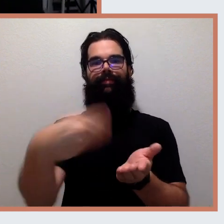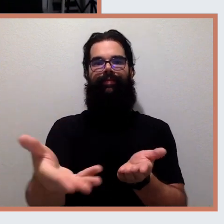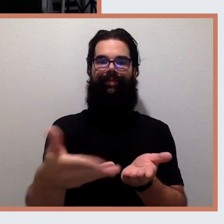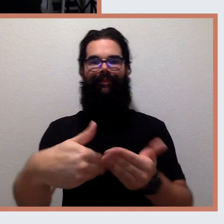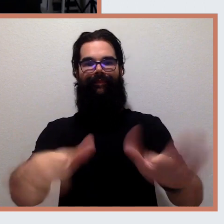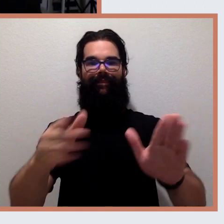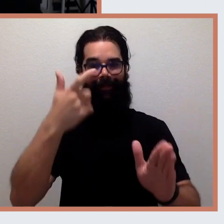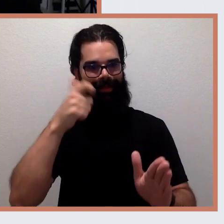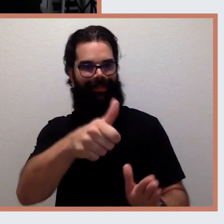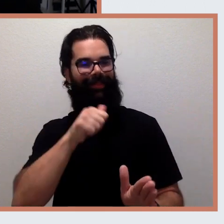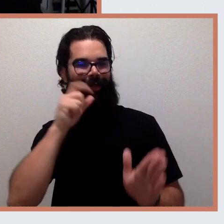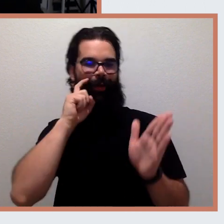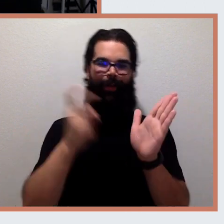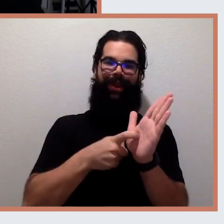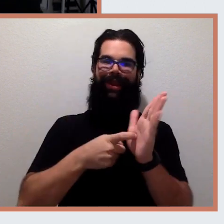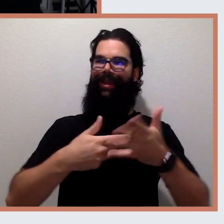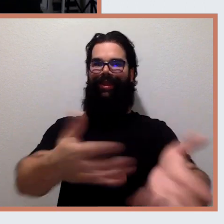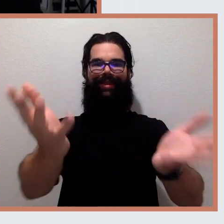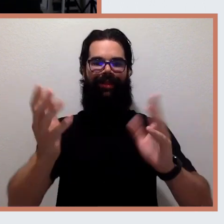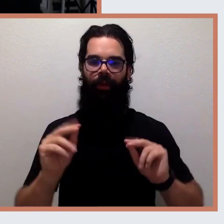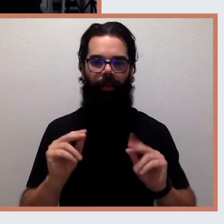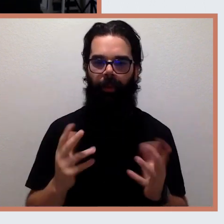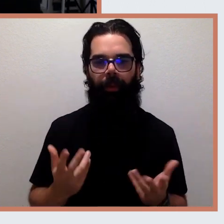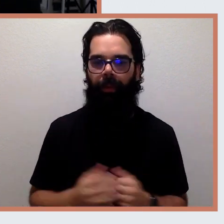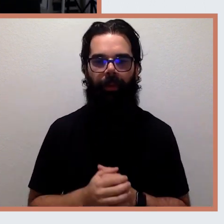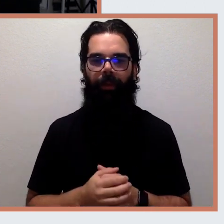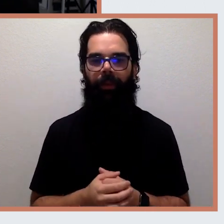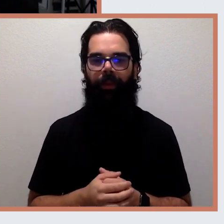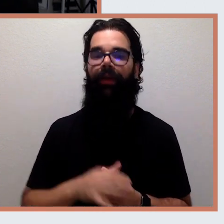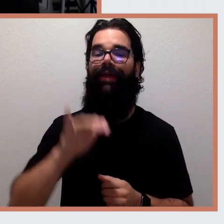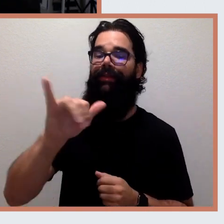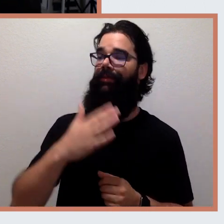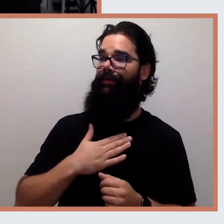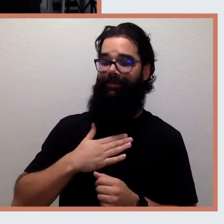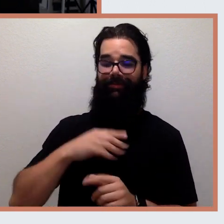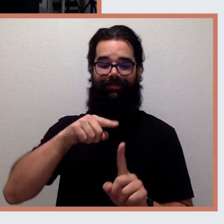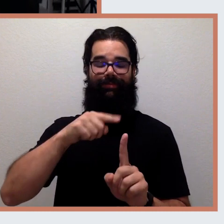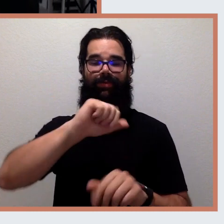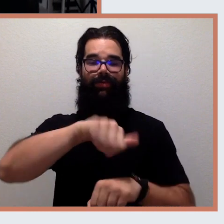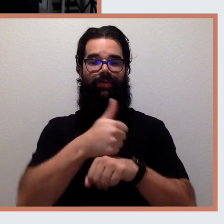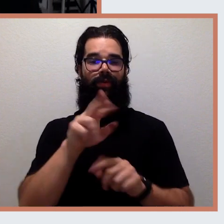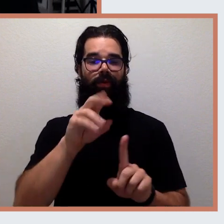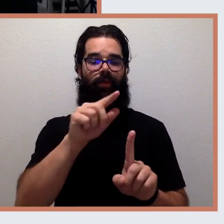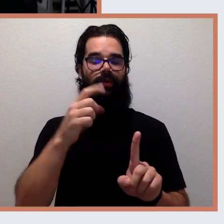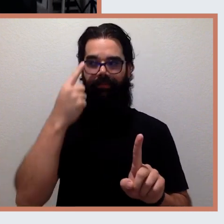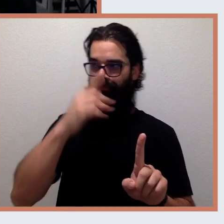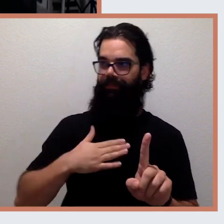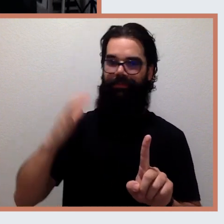They're not going to give you 30, 40 million for a name that households don't recognize." But it can be done.